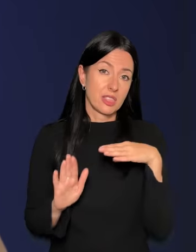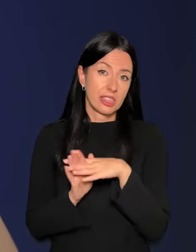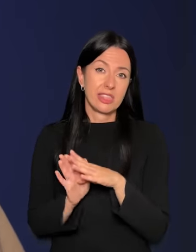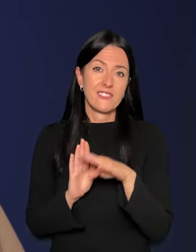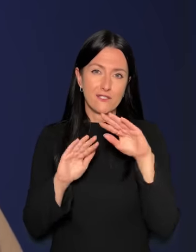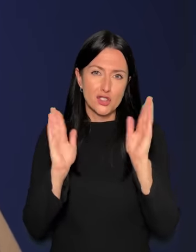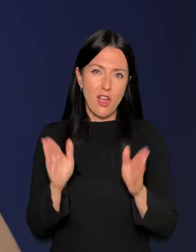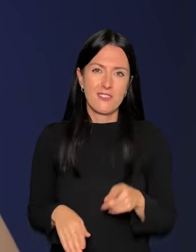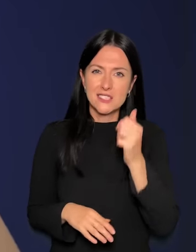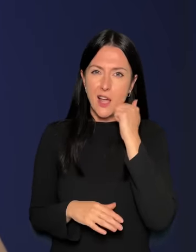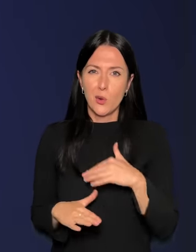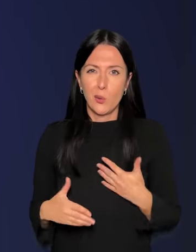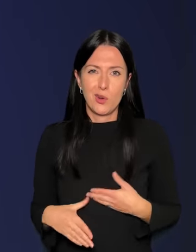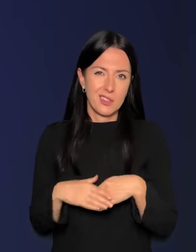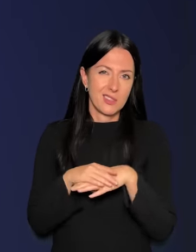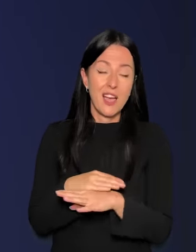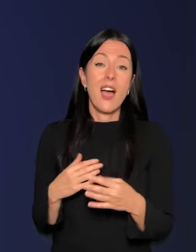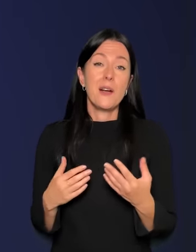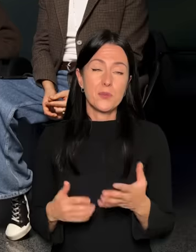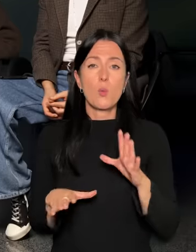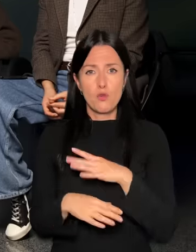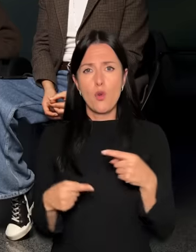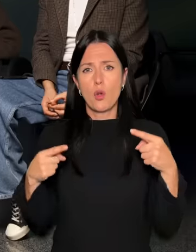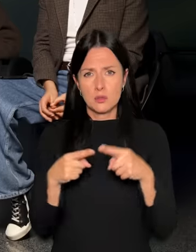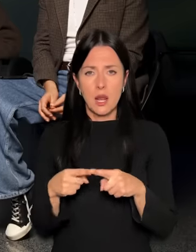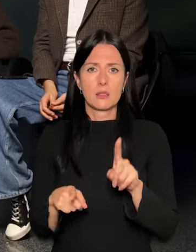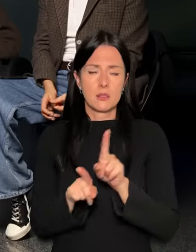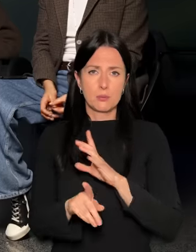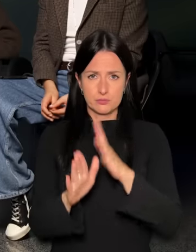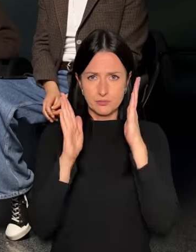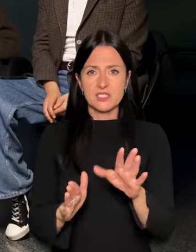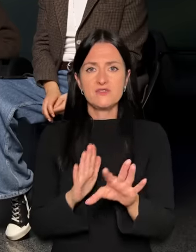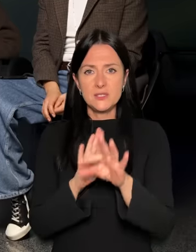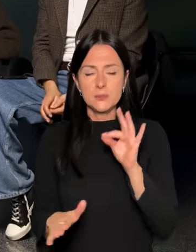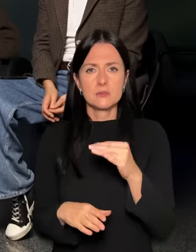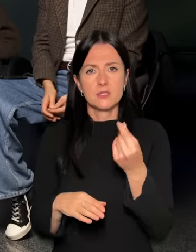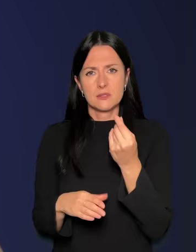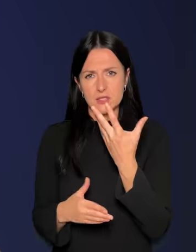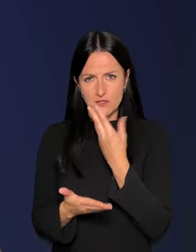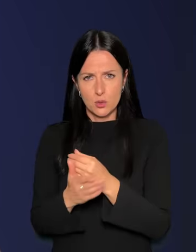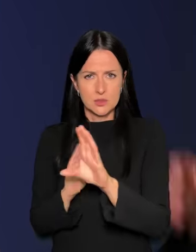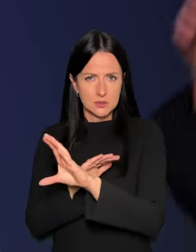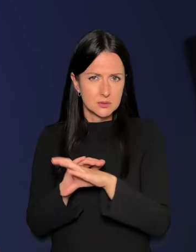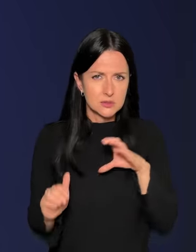I put it down, and it's been sitting in the closet next to my old jackets. I had a specific choice: take my savings,